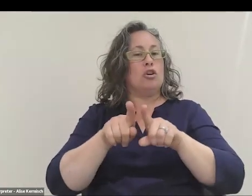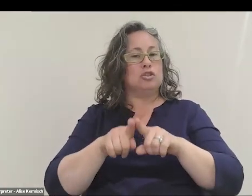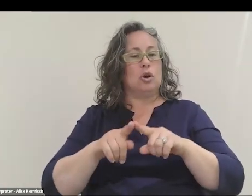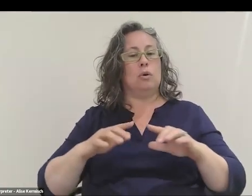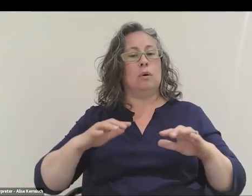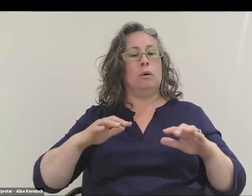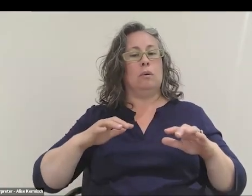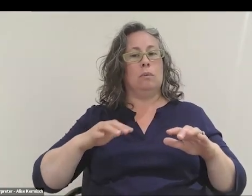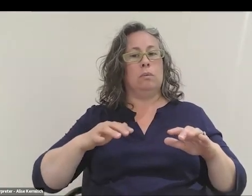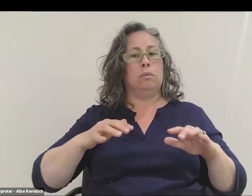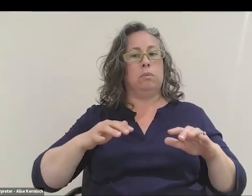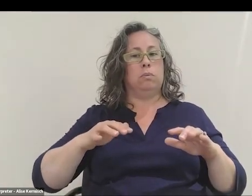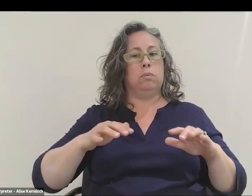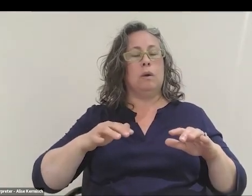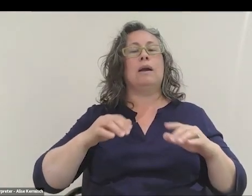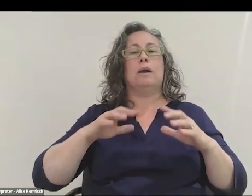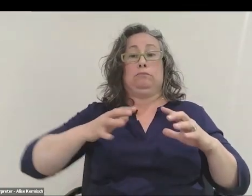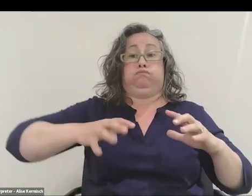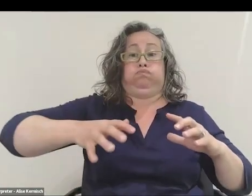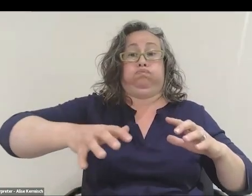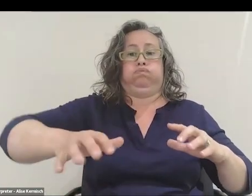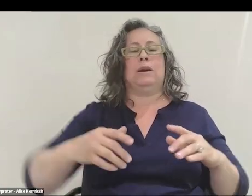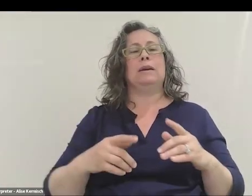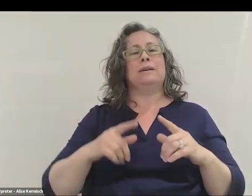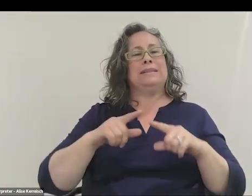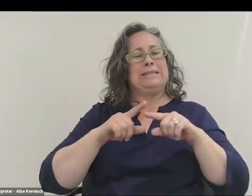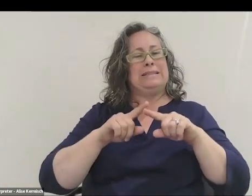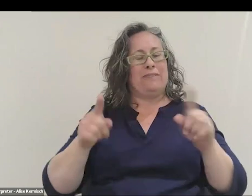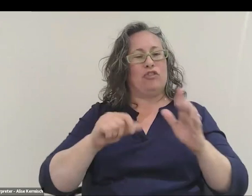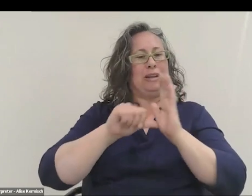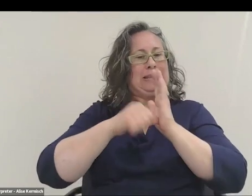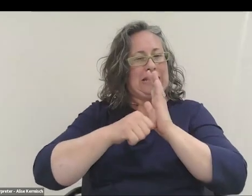and then sound wise as well can be louder or dimmer.